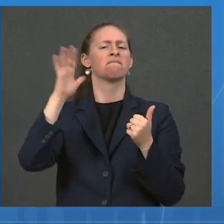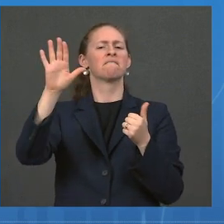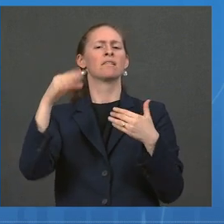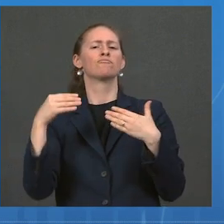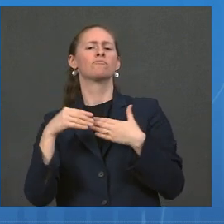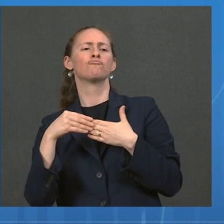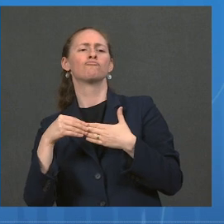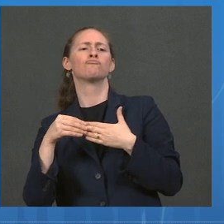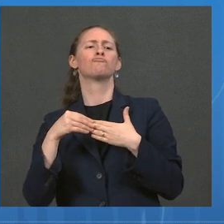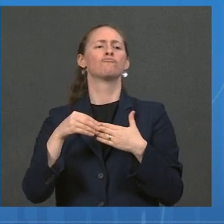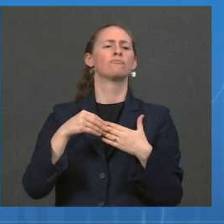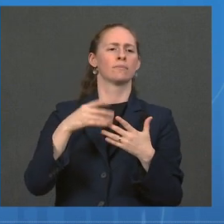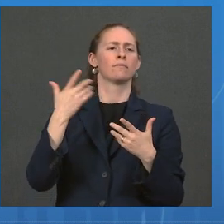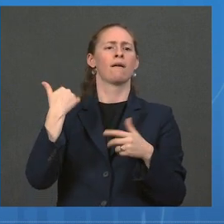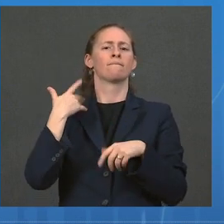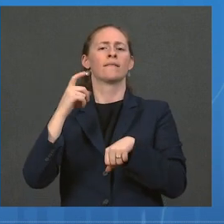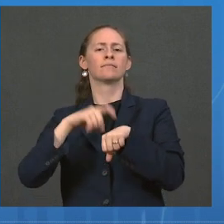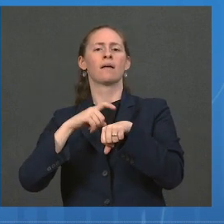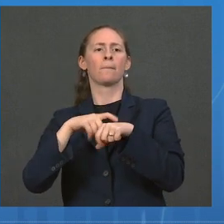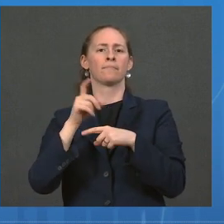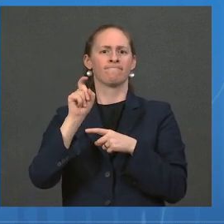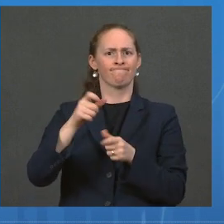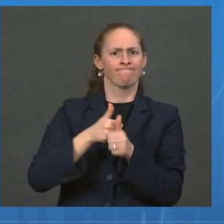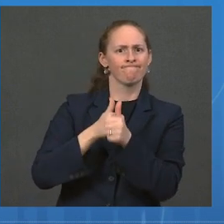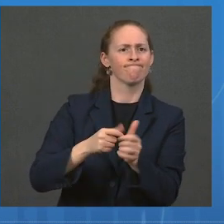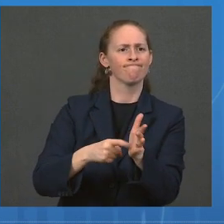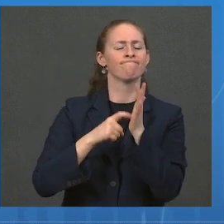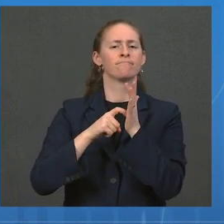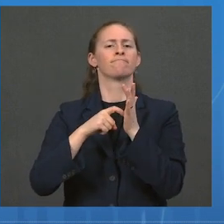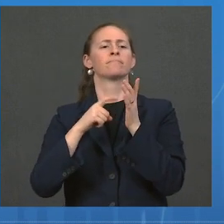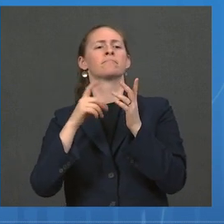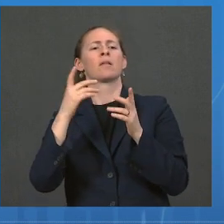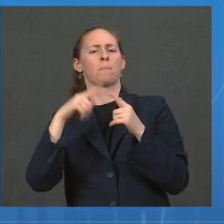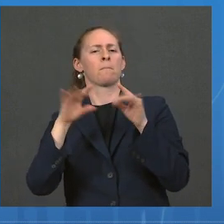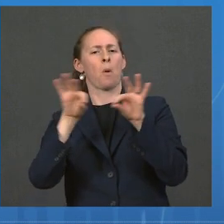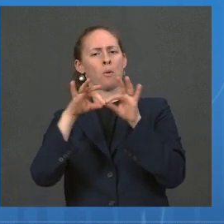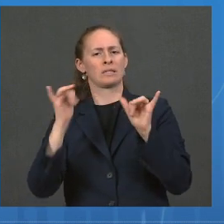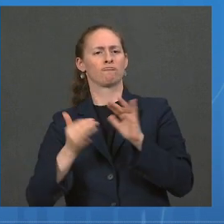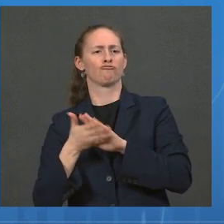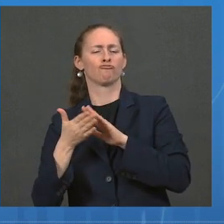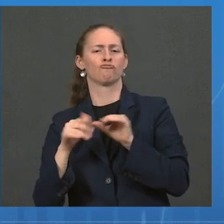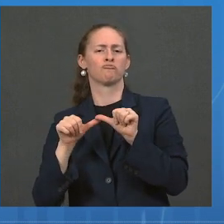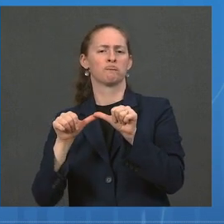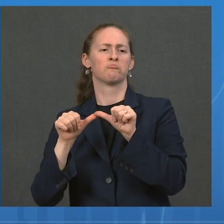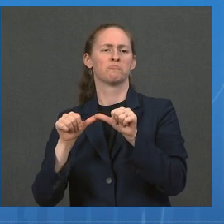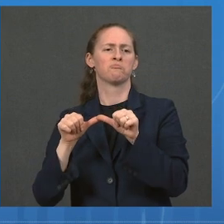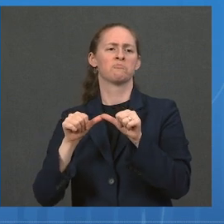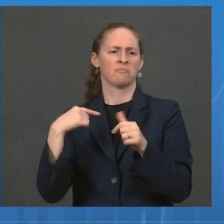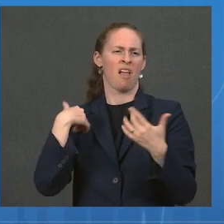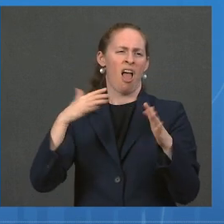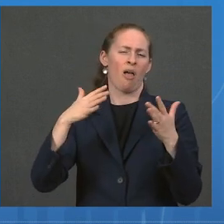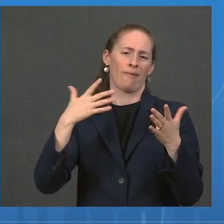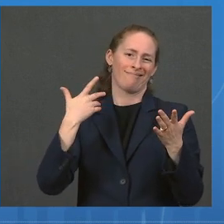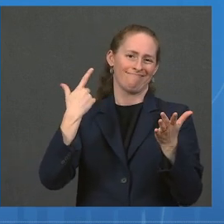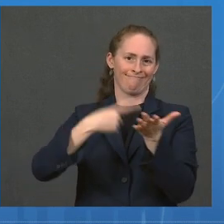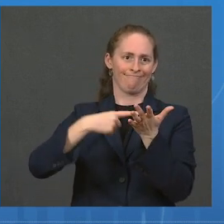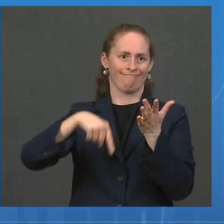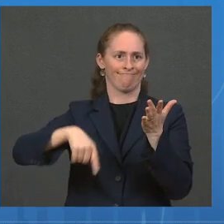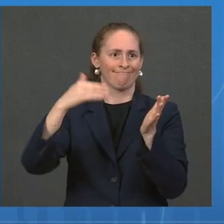without impacting critical operations. And we all know, as we've talked about over and over, getting more people vaccinated --